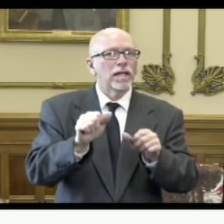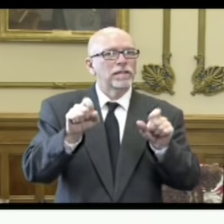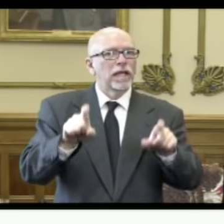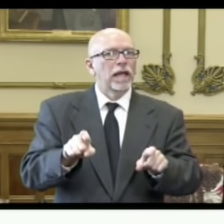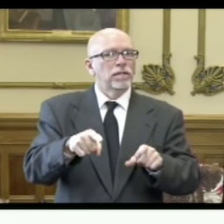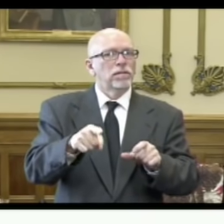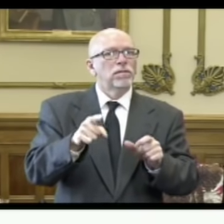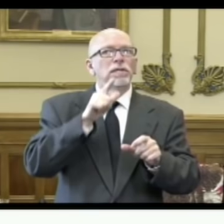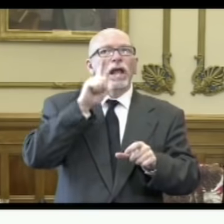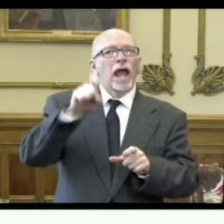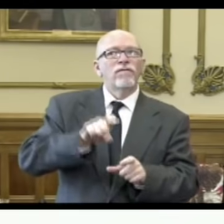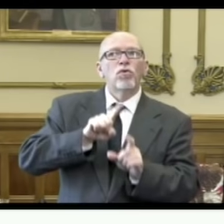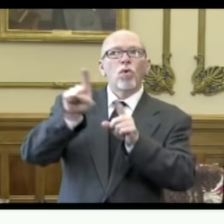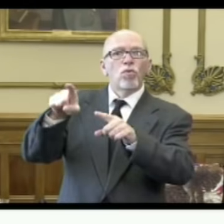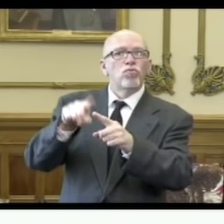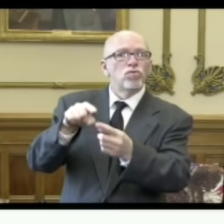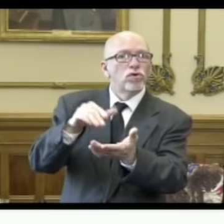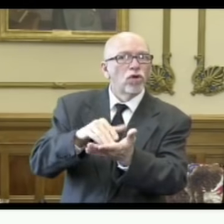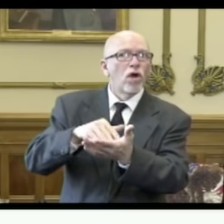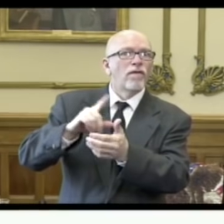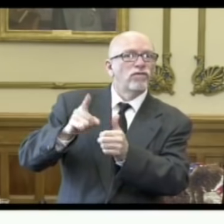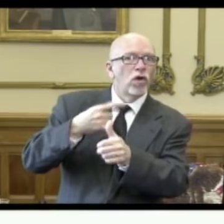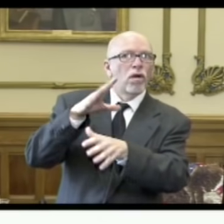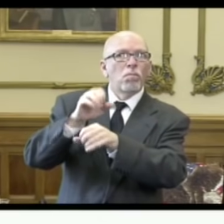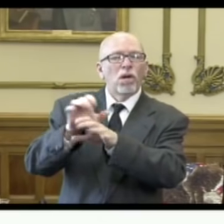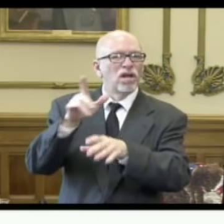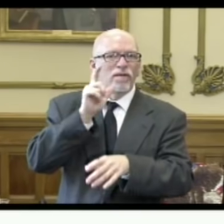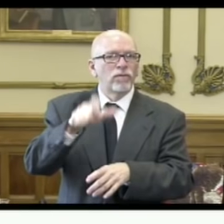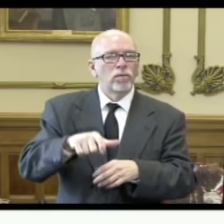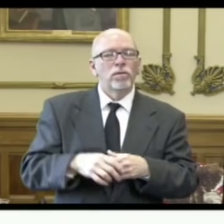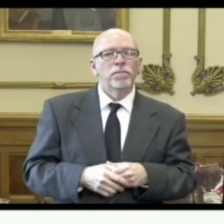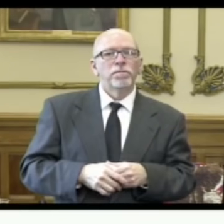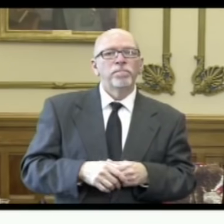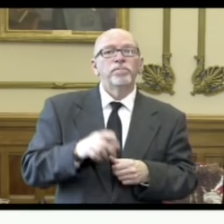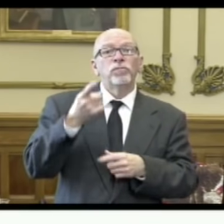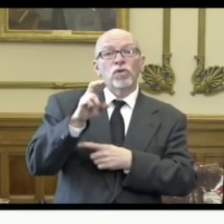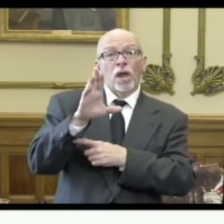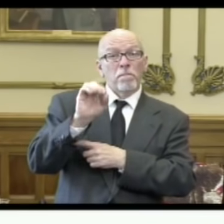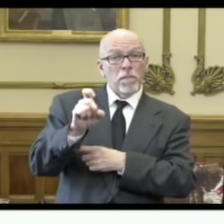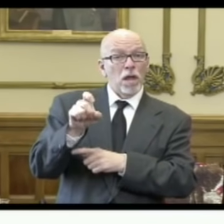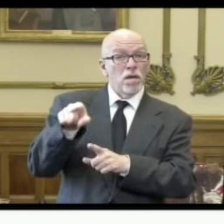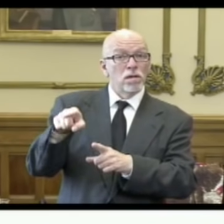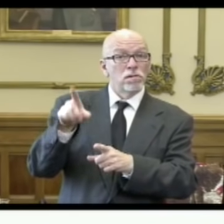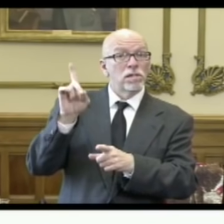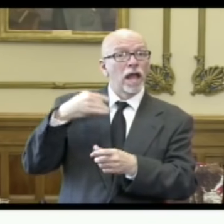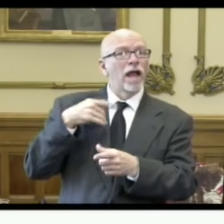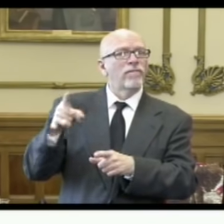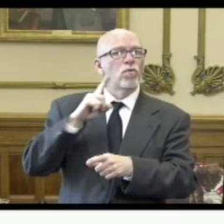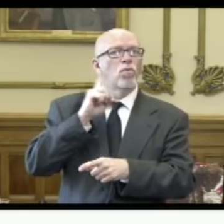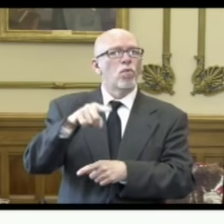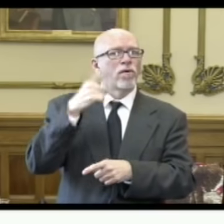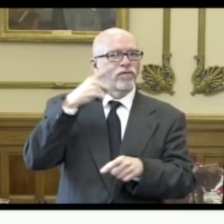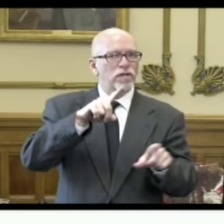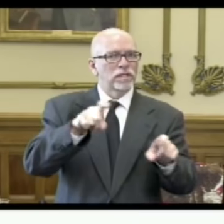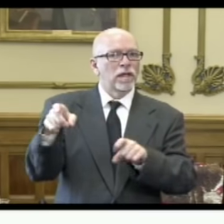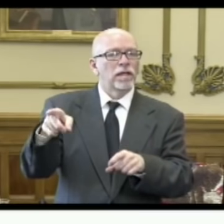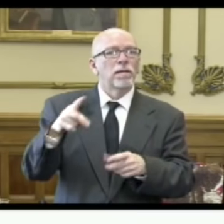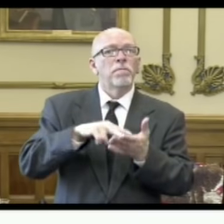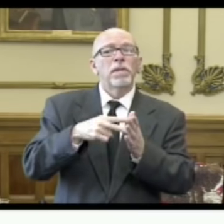HIGH-RISK POPULATIONS BUT ACROSS THE ENTIRE STATE. SO HOOSIERS CAN GET TESTED WITHOUT HAVING TO VISIT A